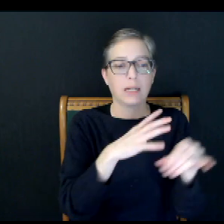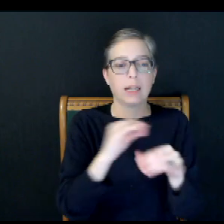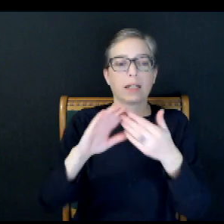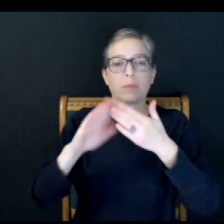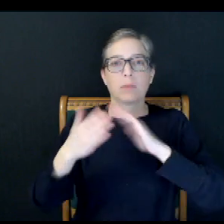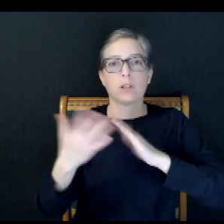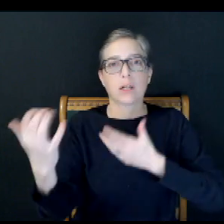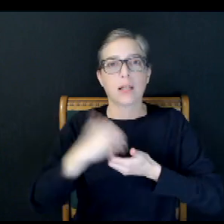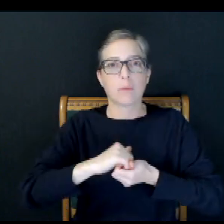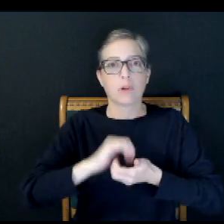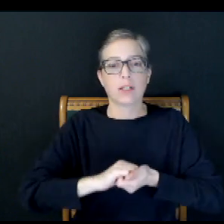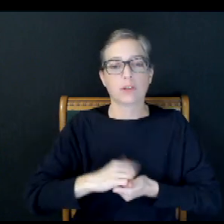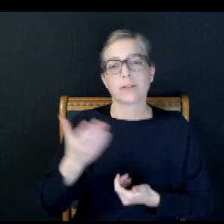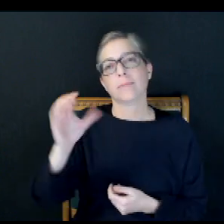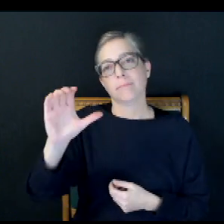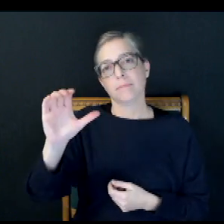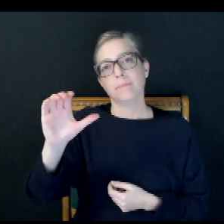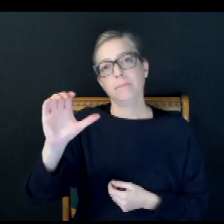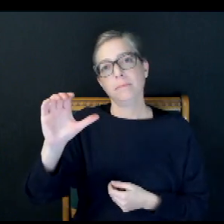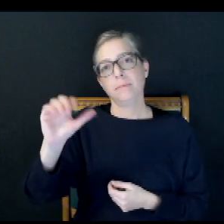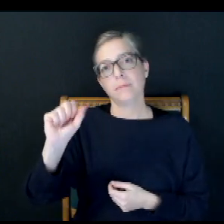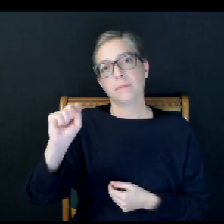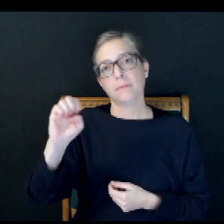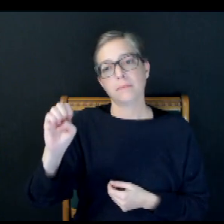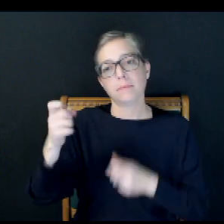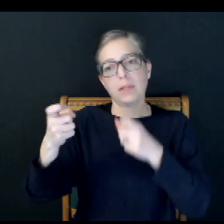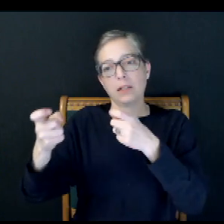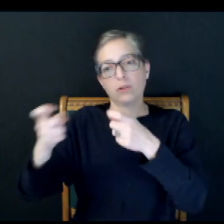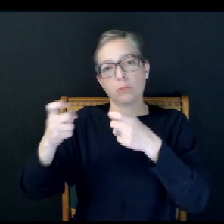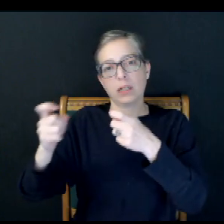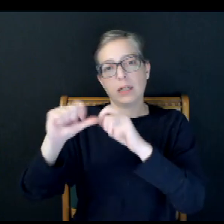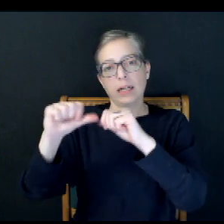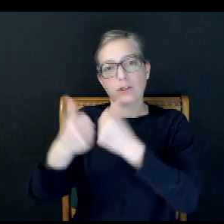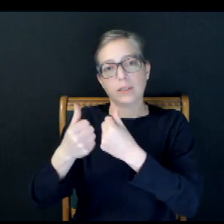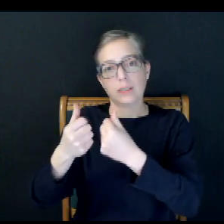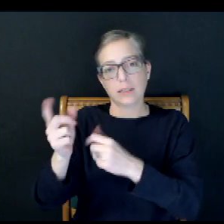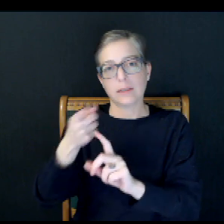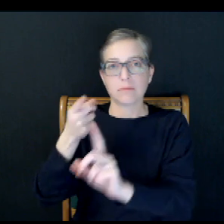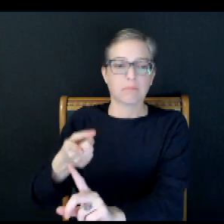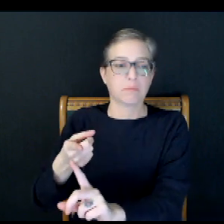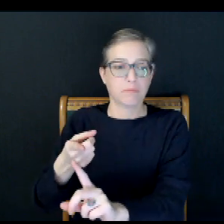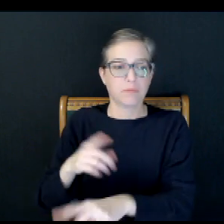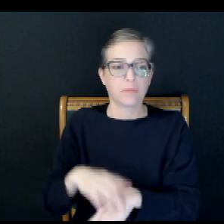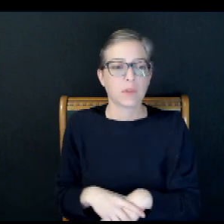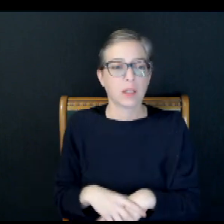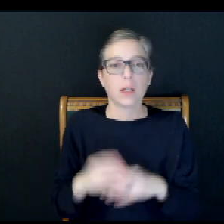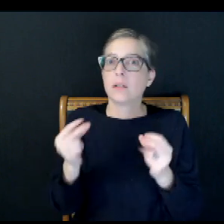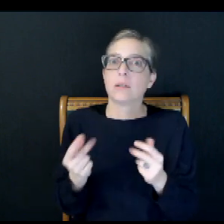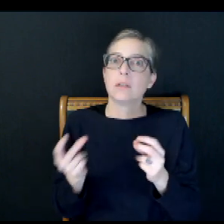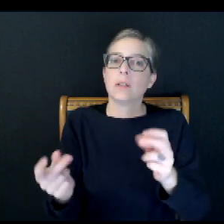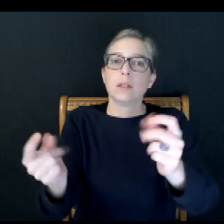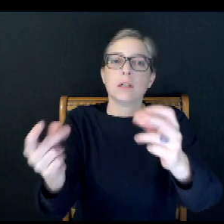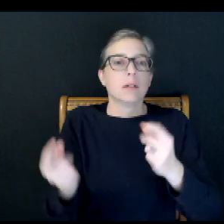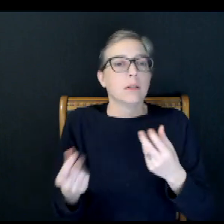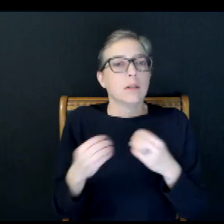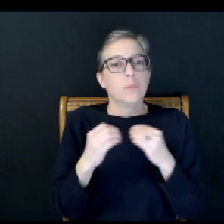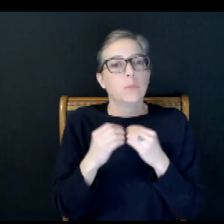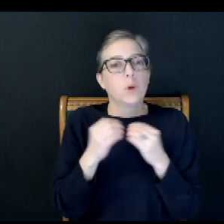but case management agencies, essentially. Really fast as to some of the work that's continuing to move forward.